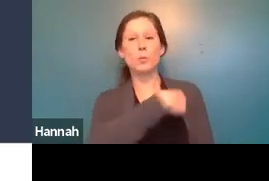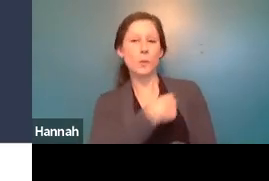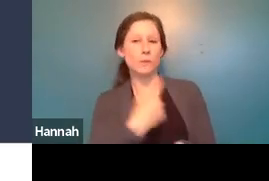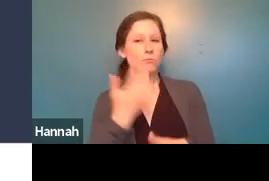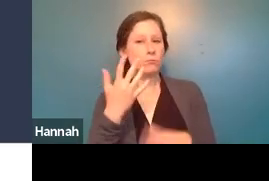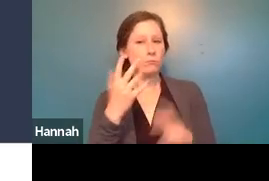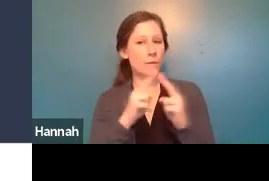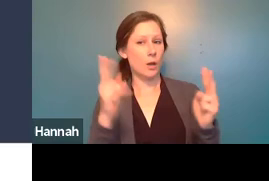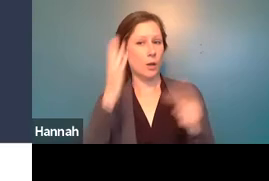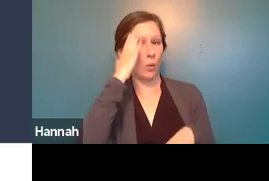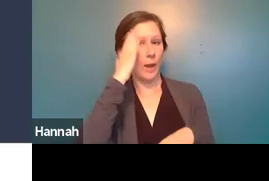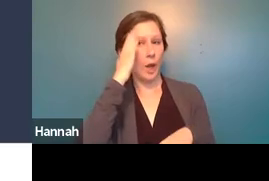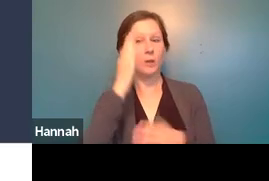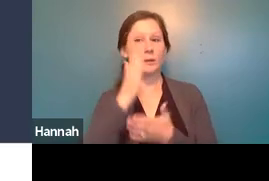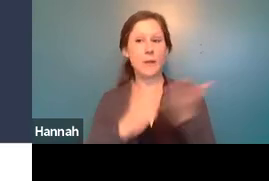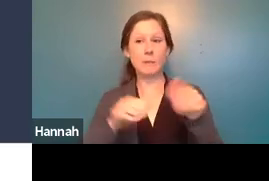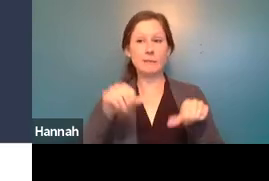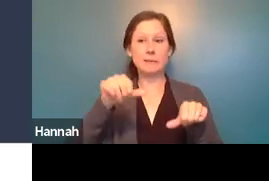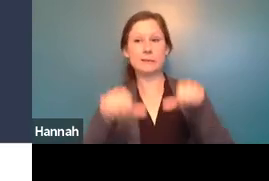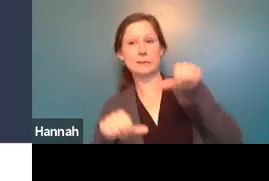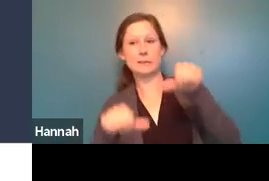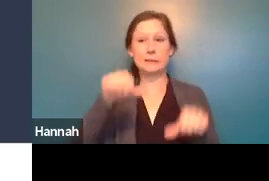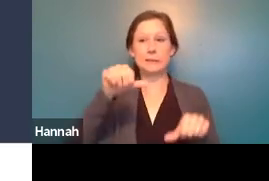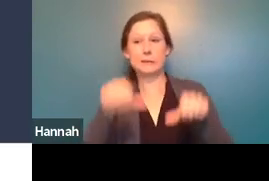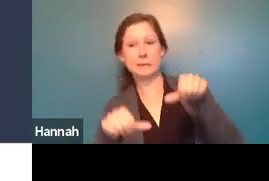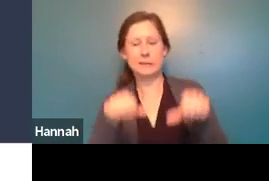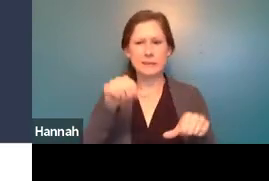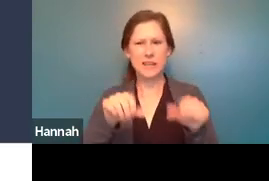a bit of trepidation before coming back into